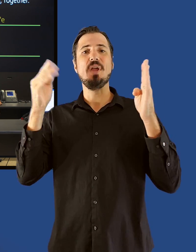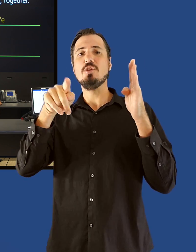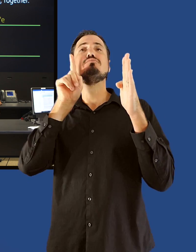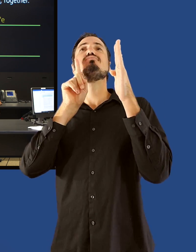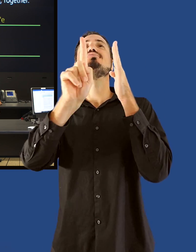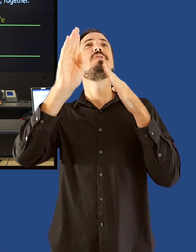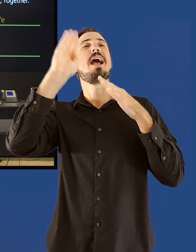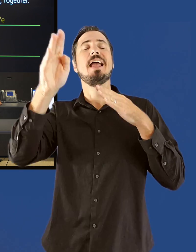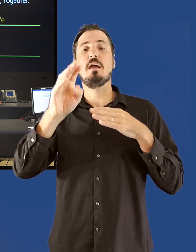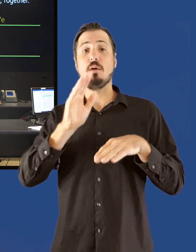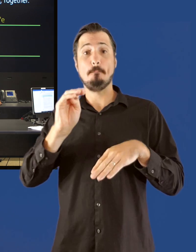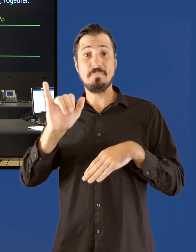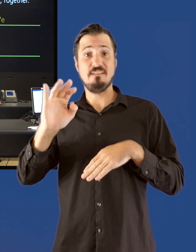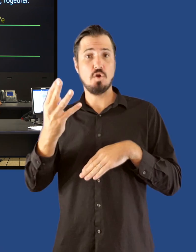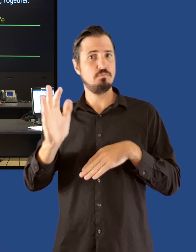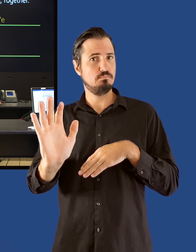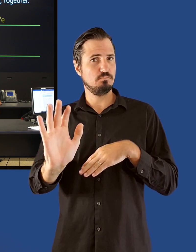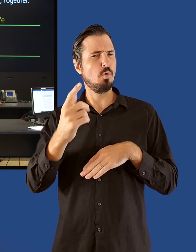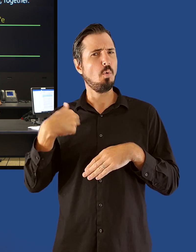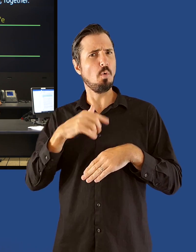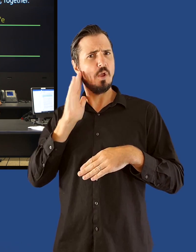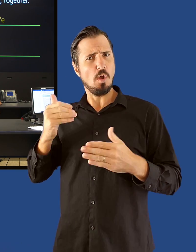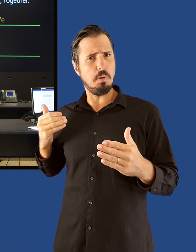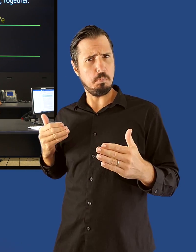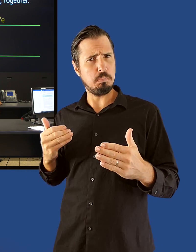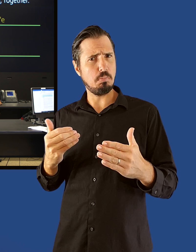as we continue to make operational adjustments to phase back to a full reopening.